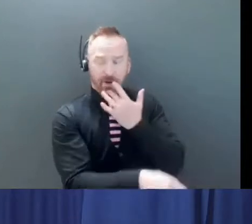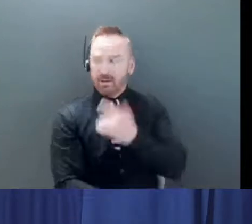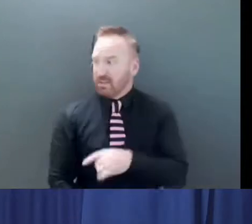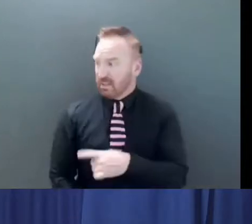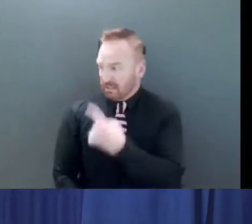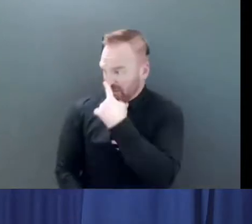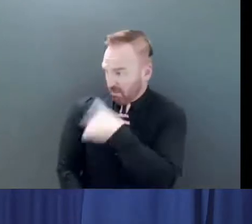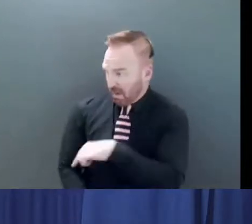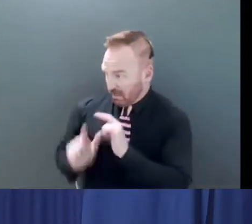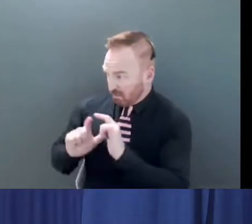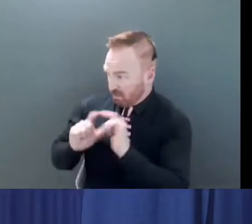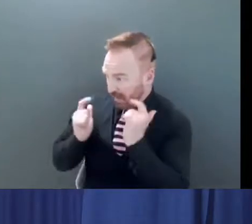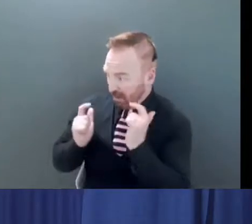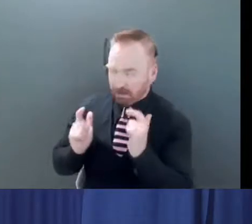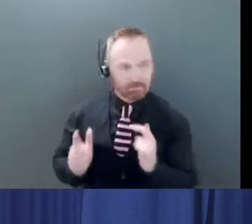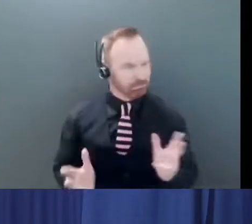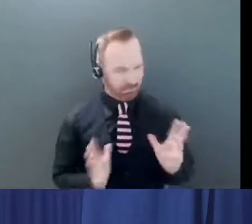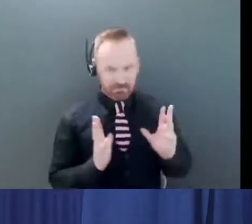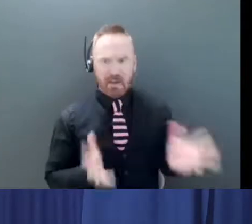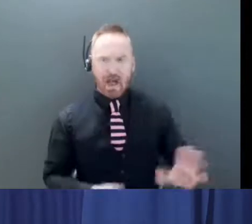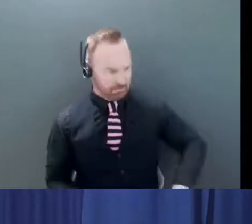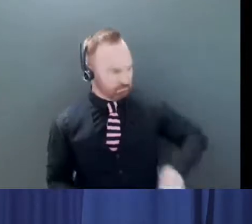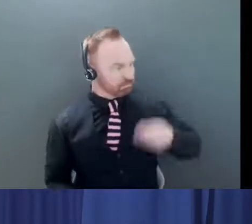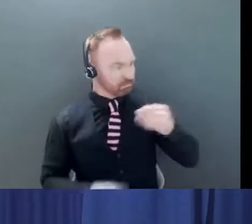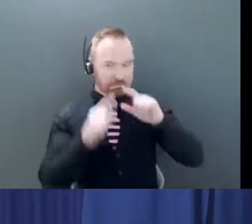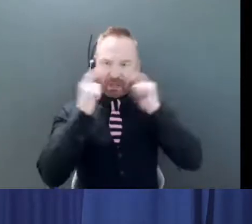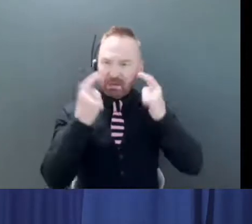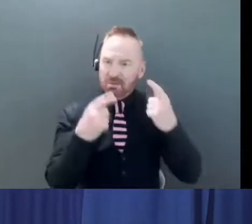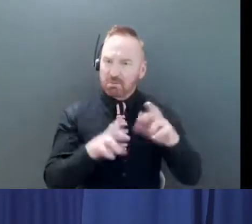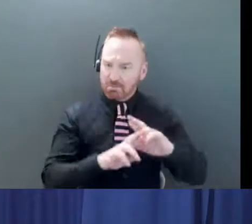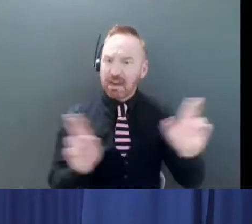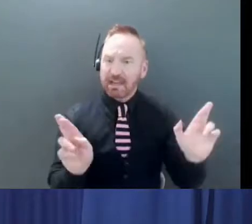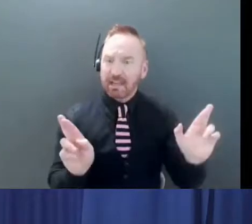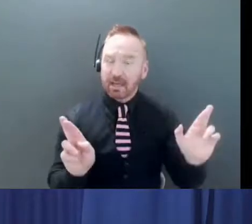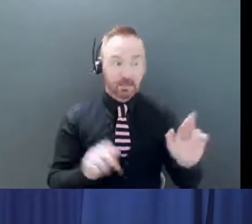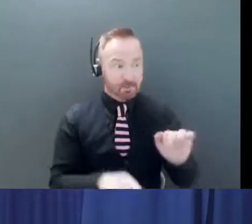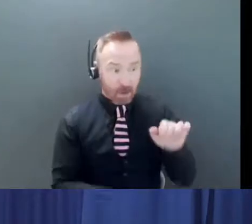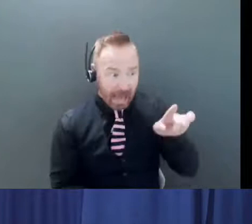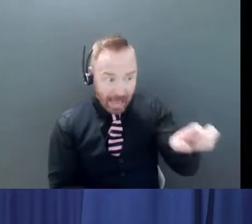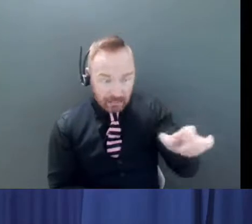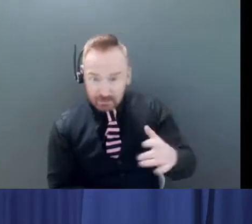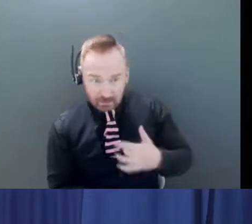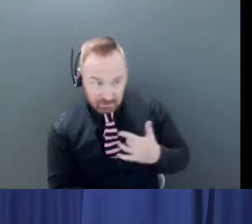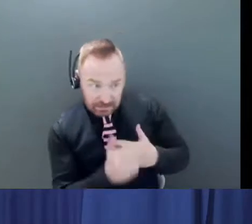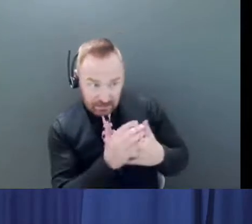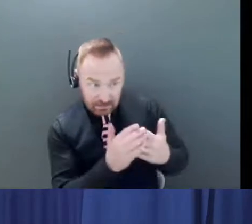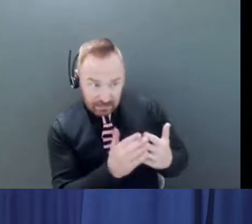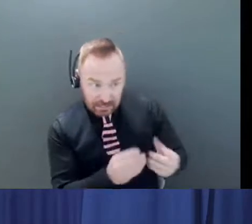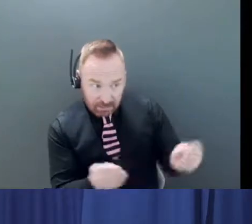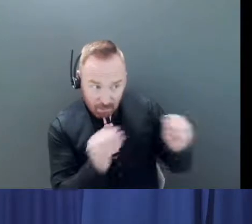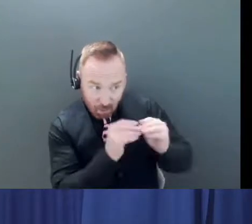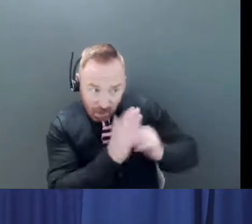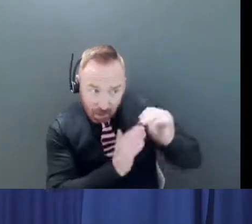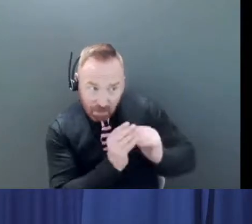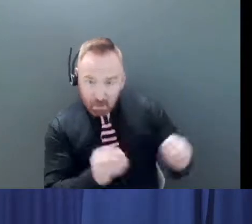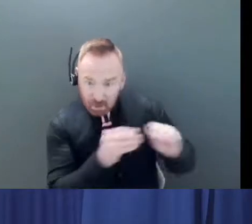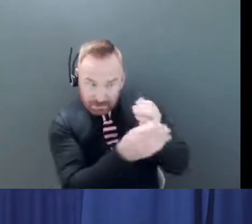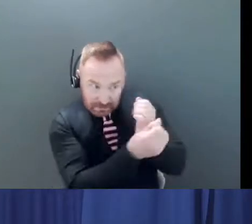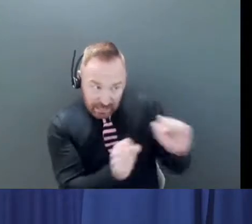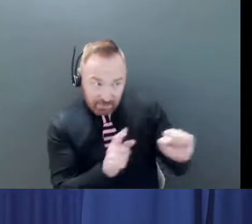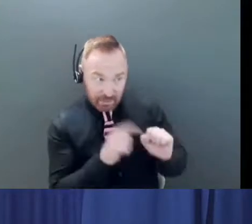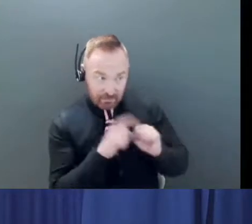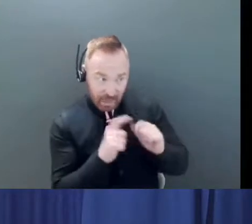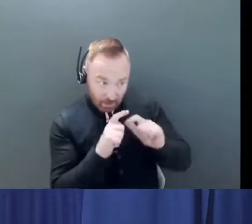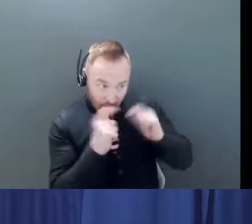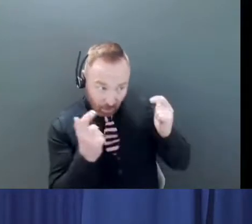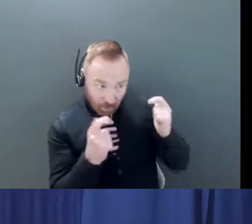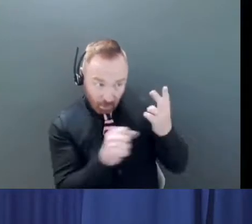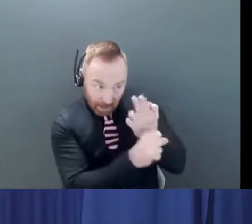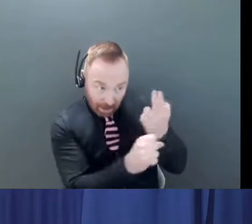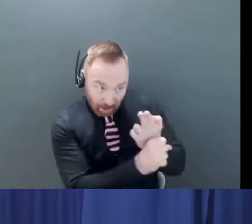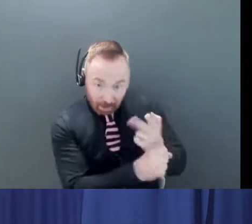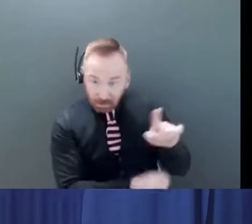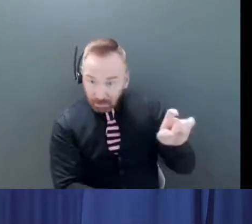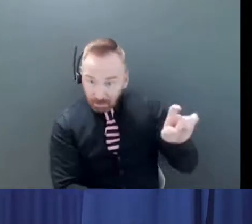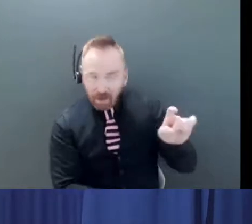safe if I'm wearing a mask.